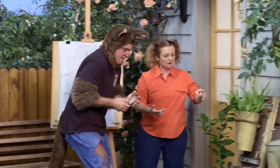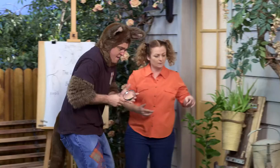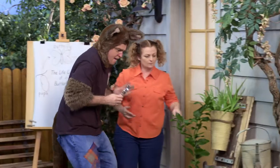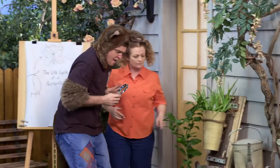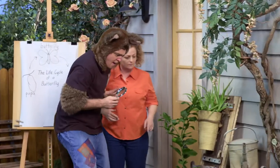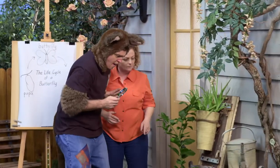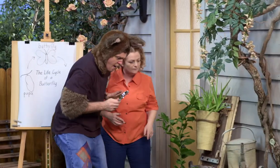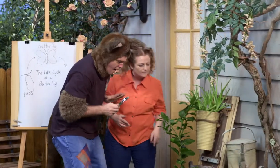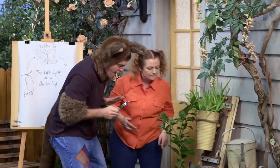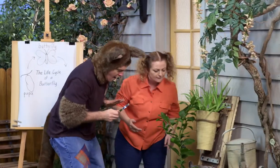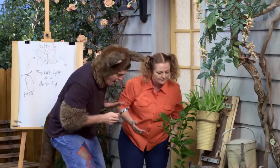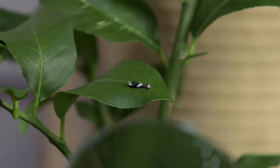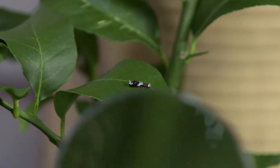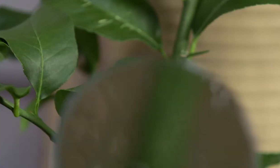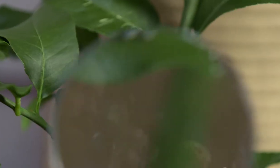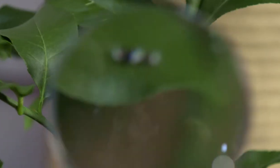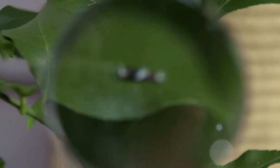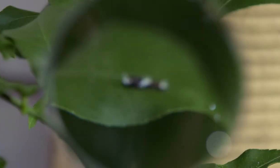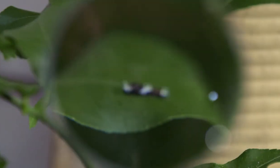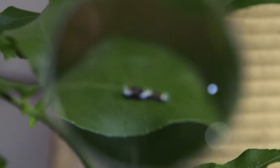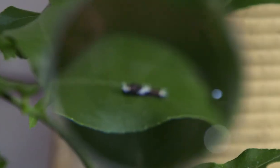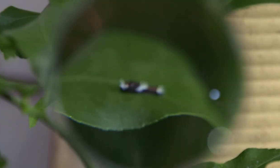Hm. Oh.